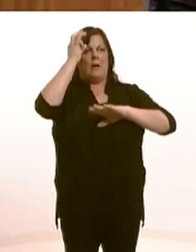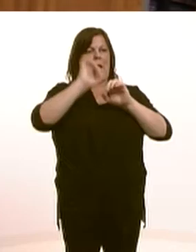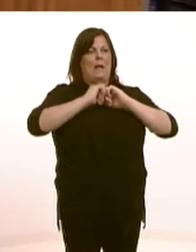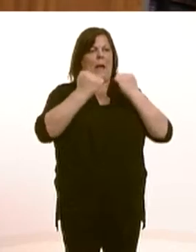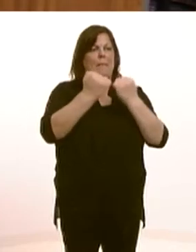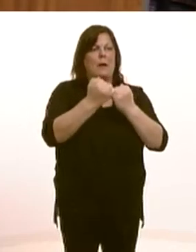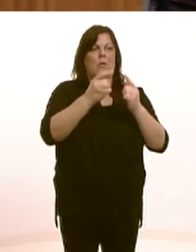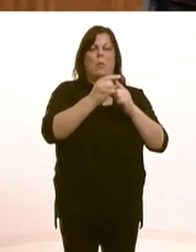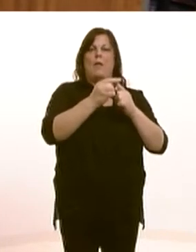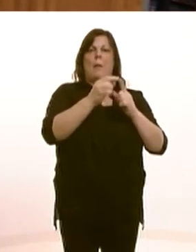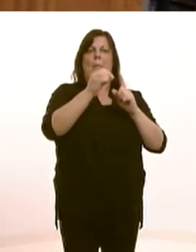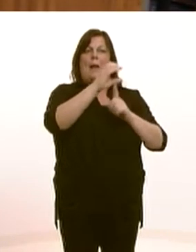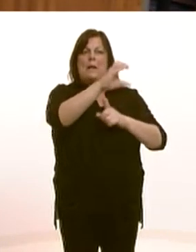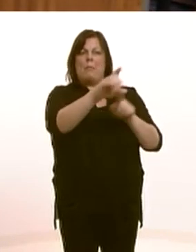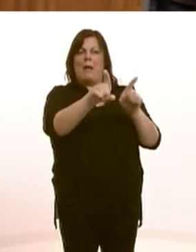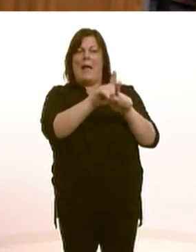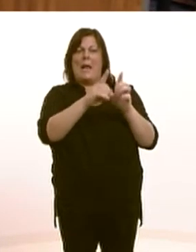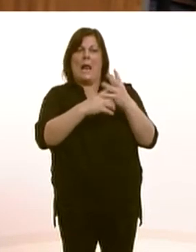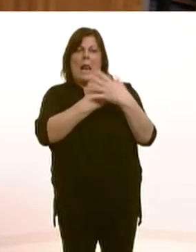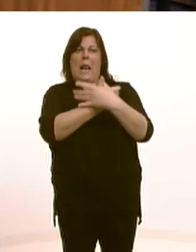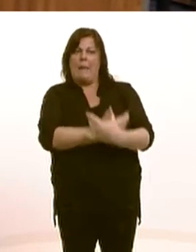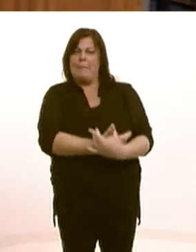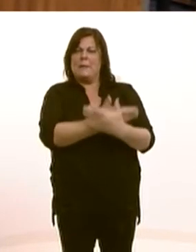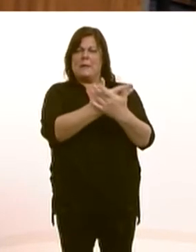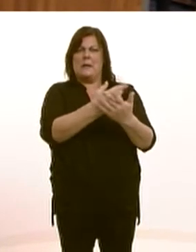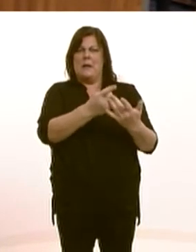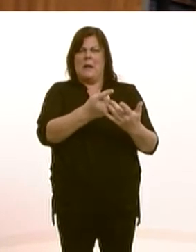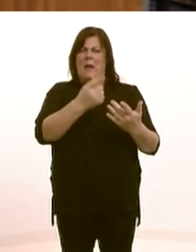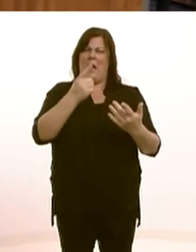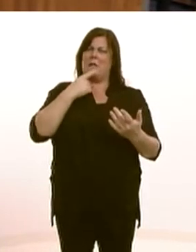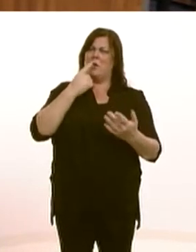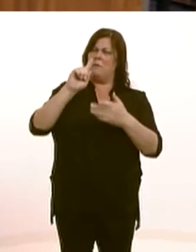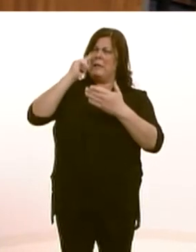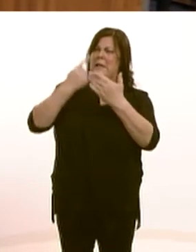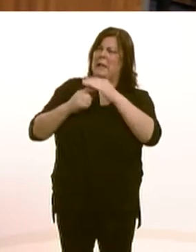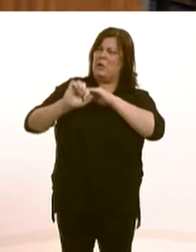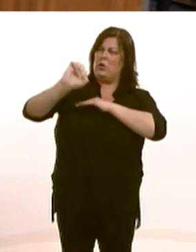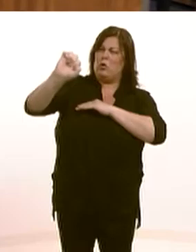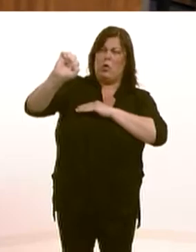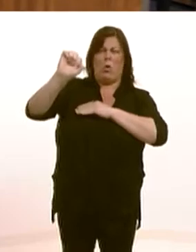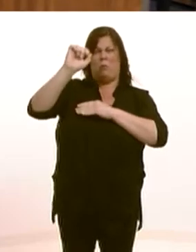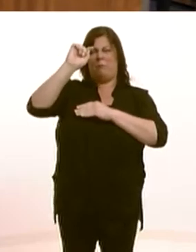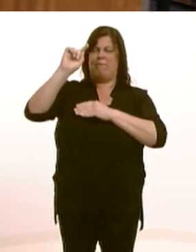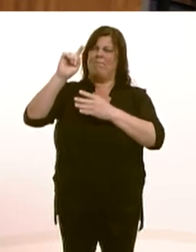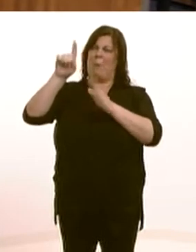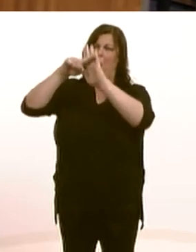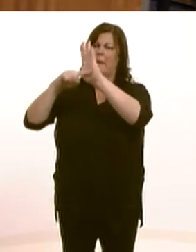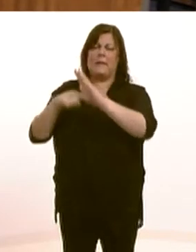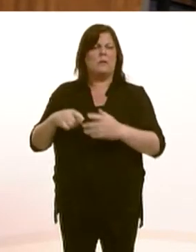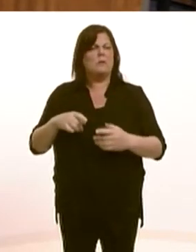Carwyn Jones: Does anyone here know what Conservative policy is, either in the UK or Wales, in terms of Brexit?